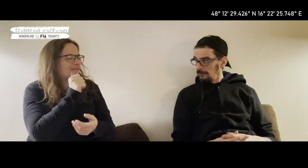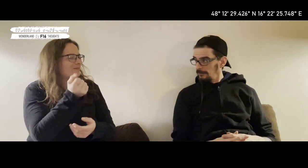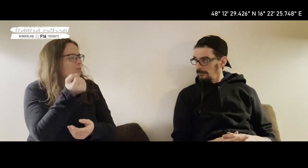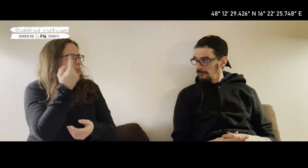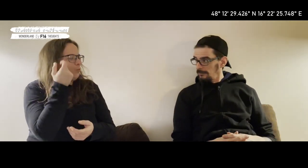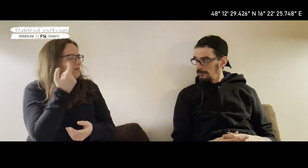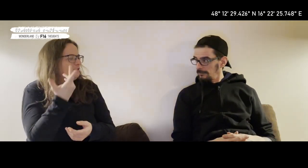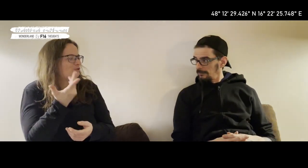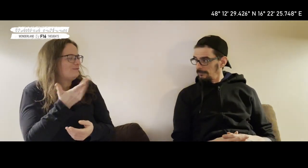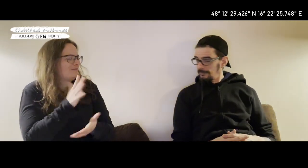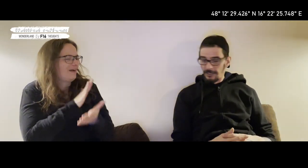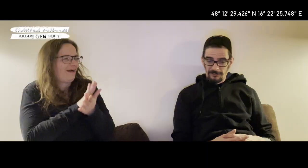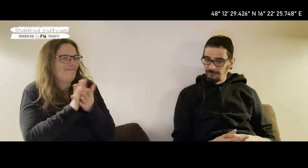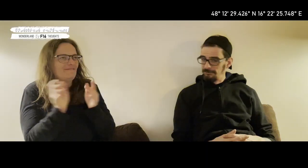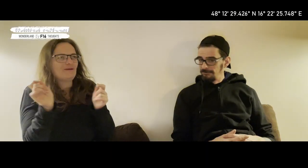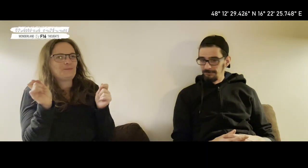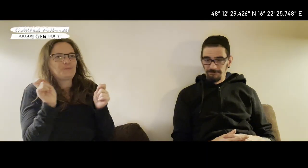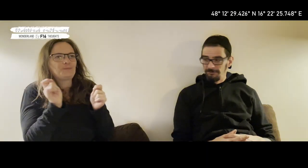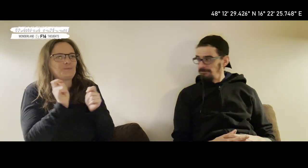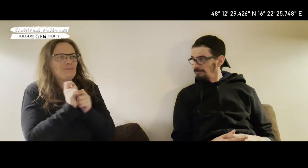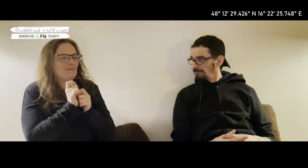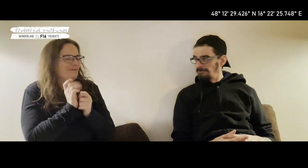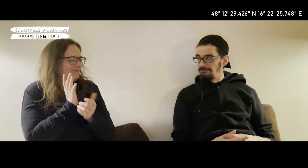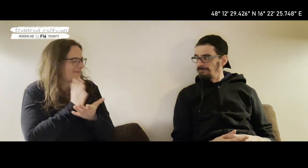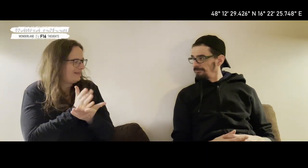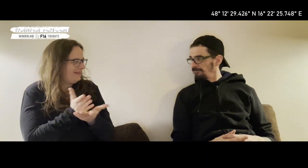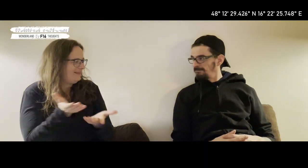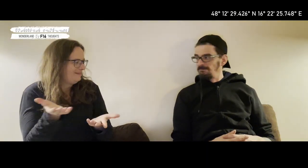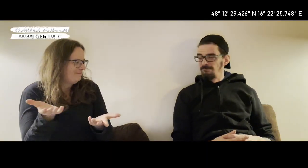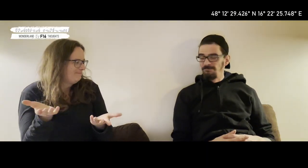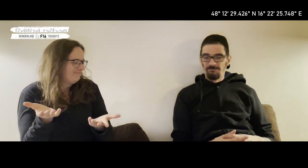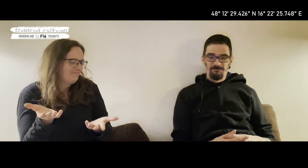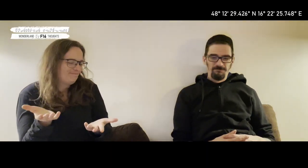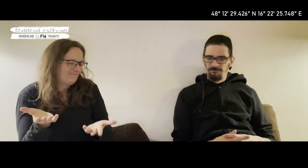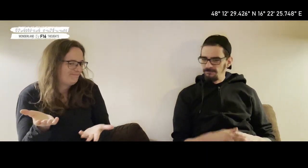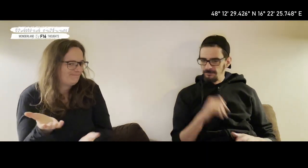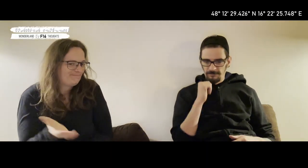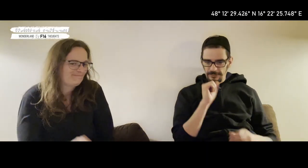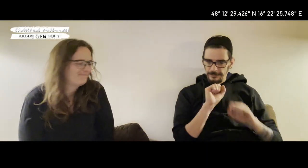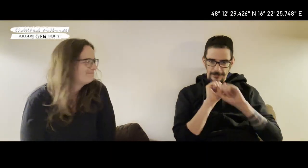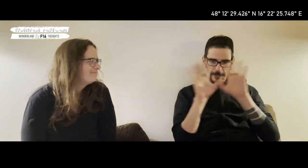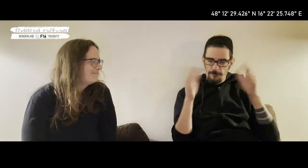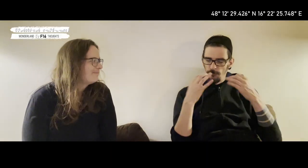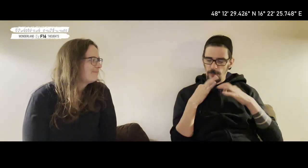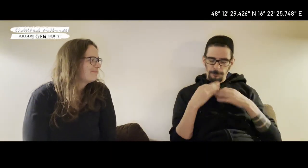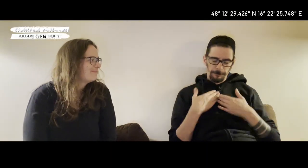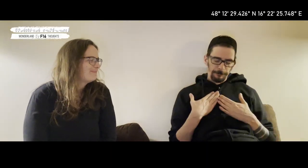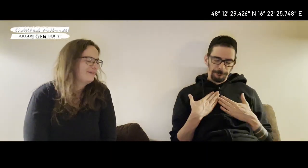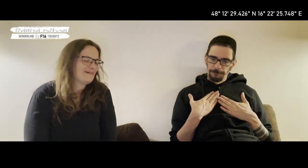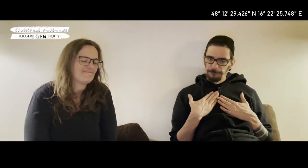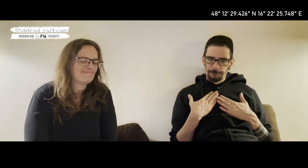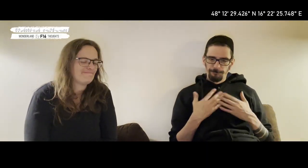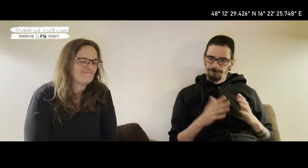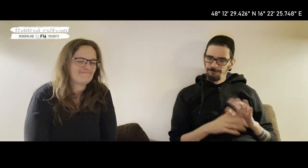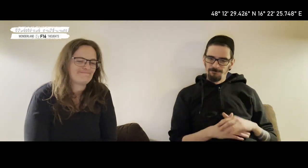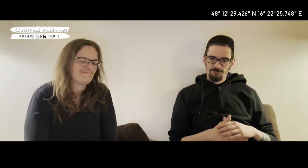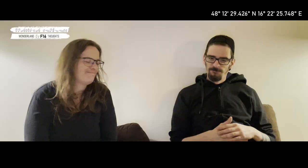Yes, that doesn't seem logical. Easy — just yank the curtains closed. For me, this is not clear.